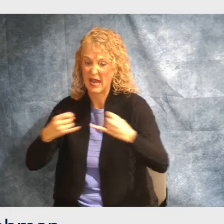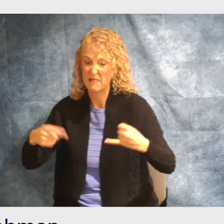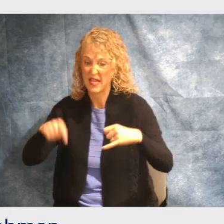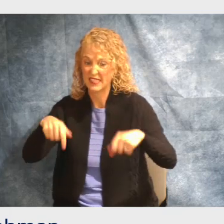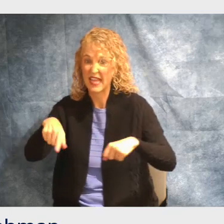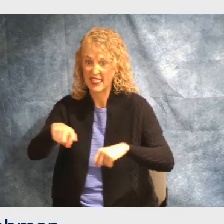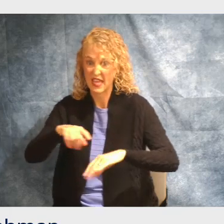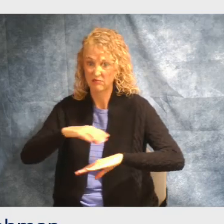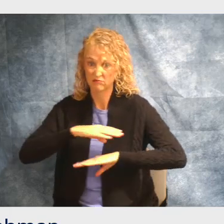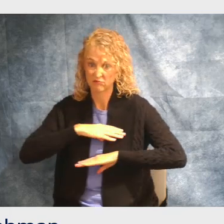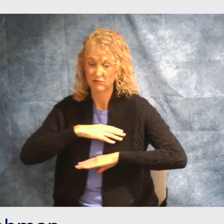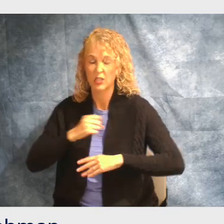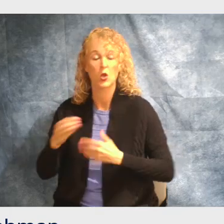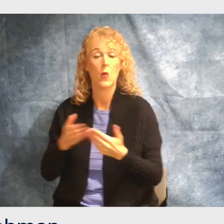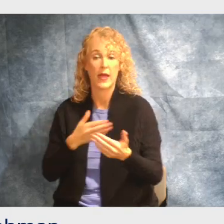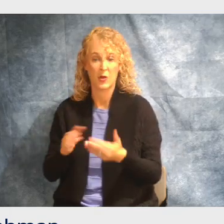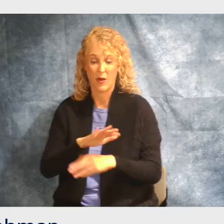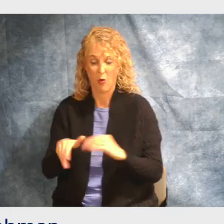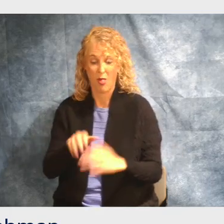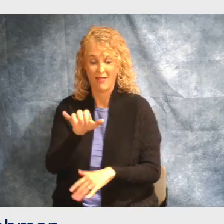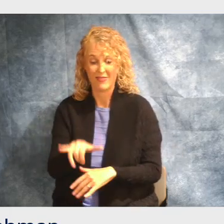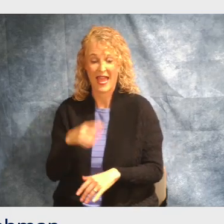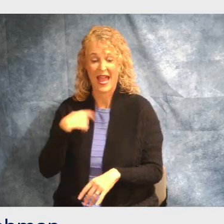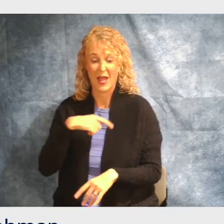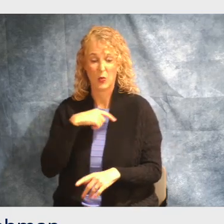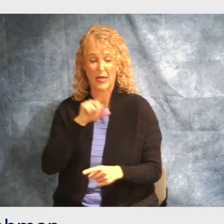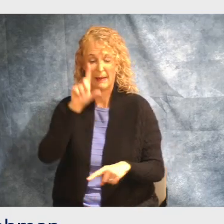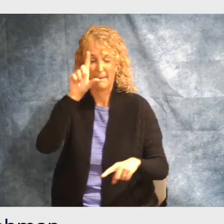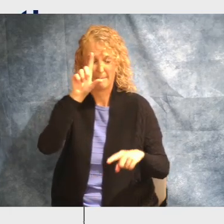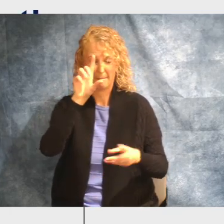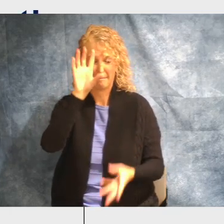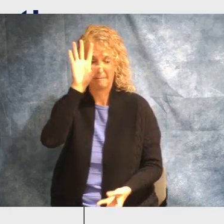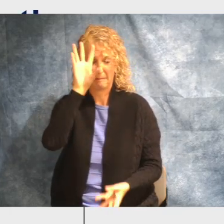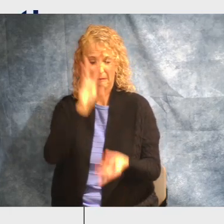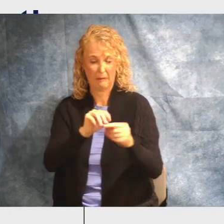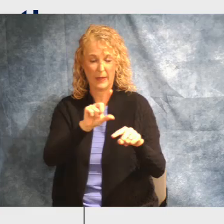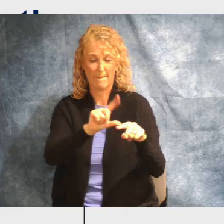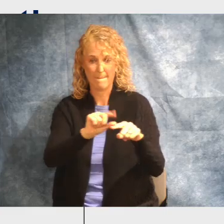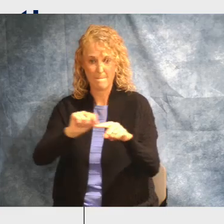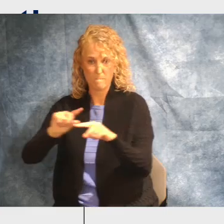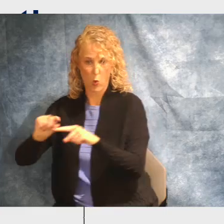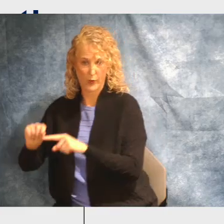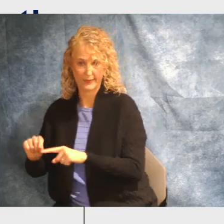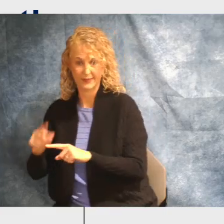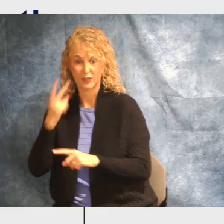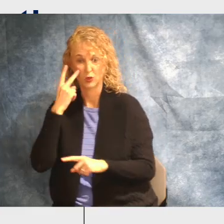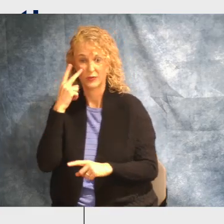So we ranked them based on that. this slide shows the geographic representation